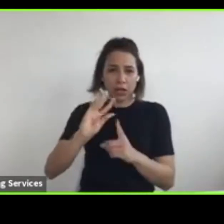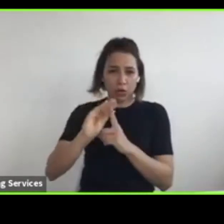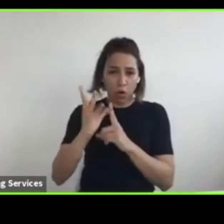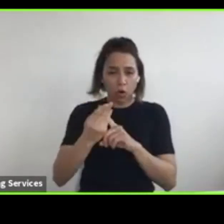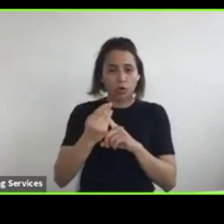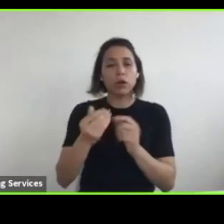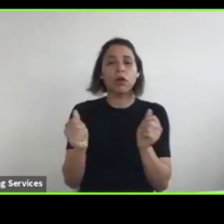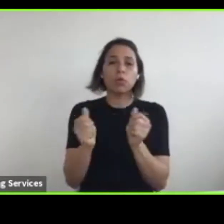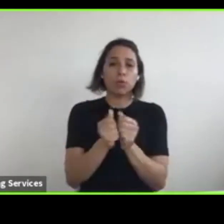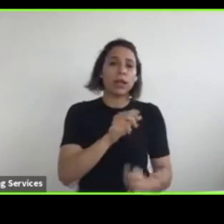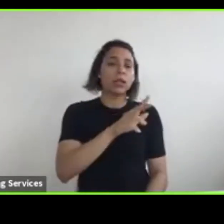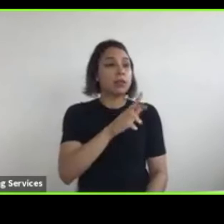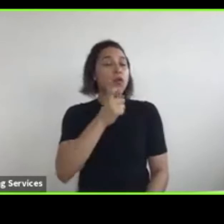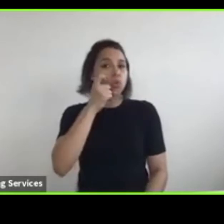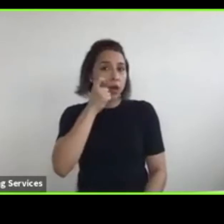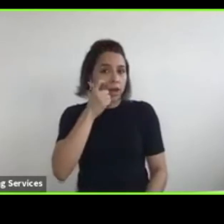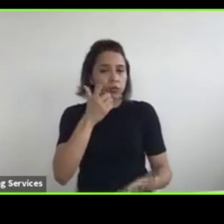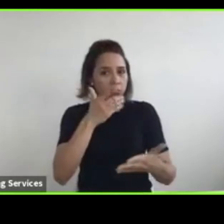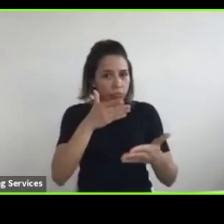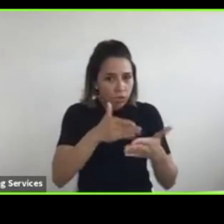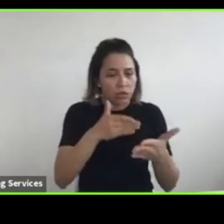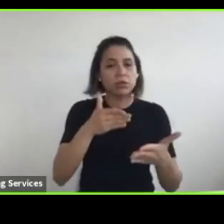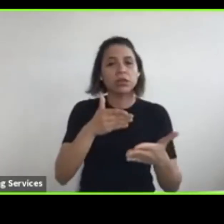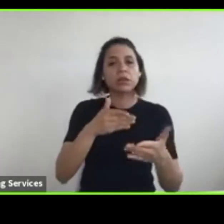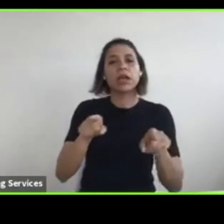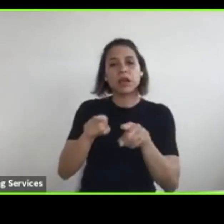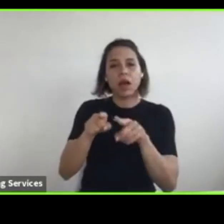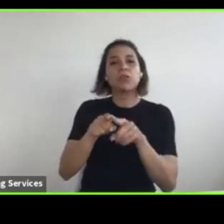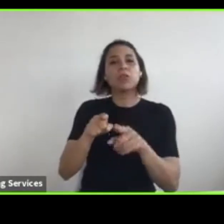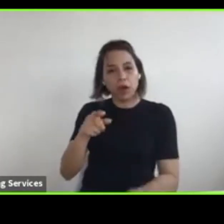EVEN MORE URGENT TO OUR PRACTICES, OUR POLICIES AND TO